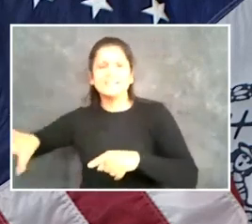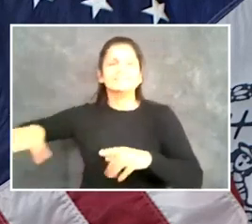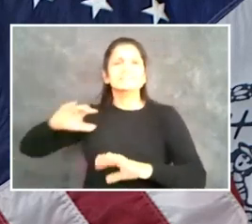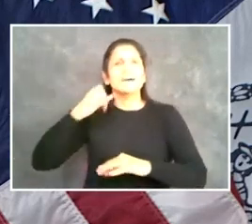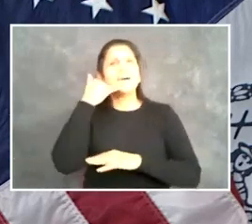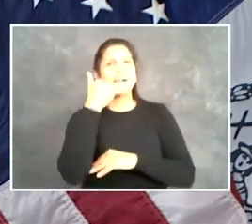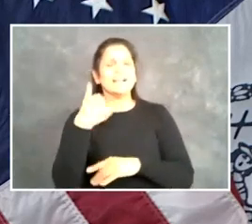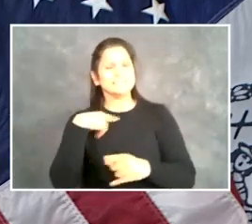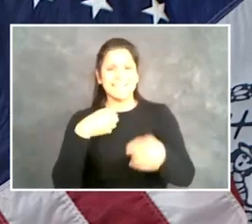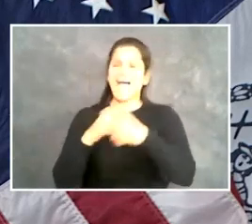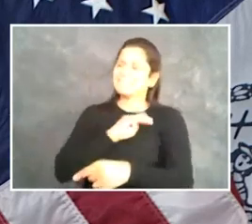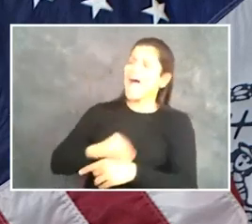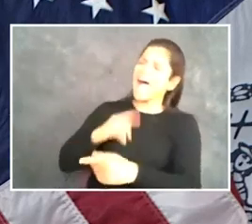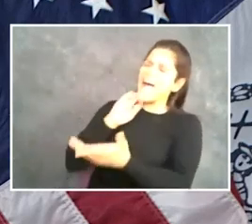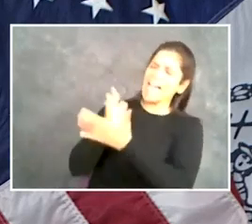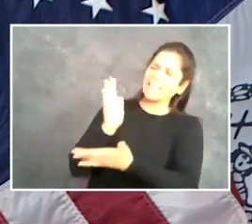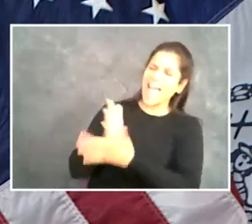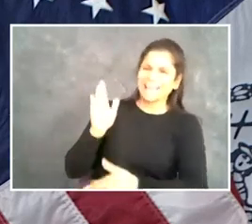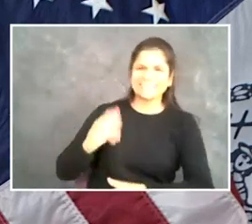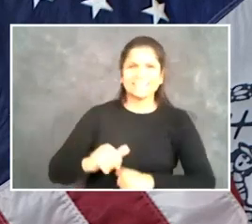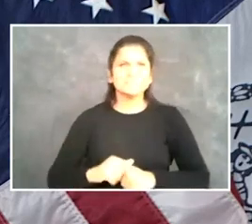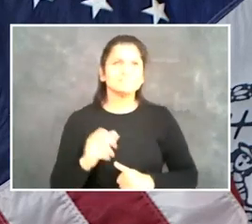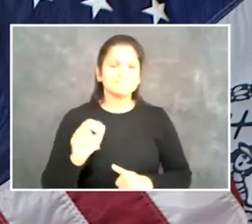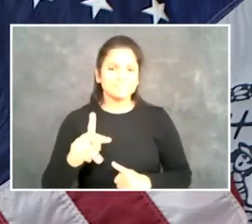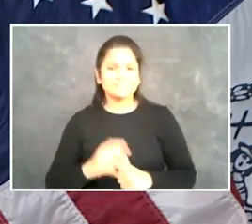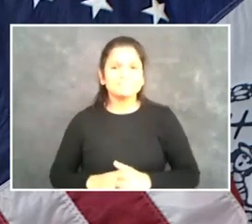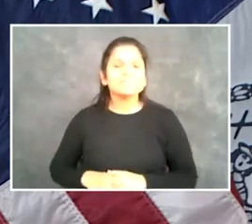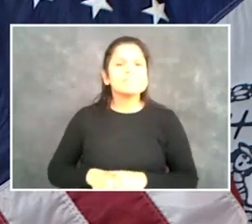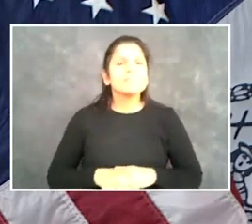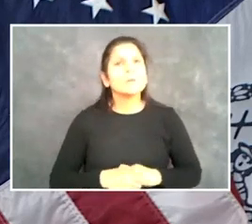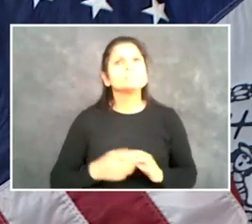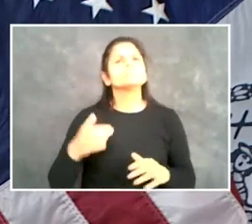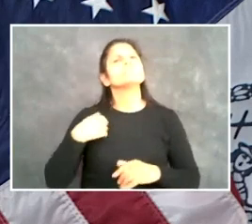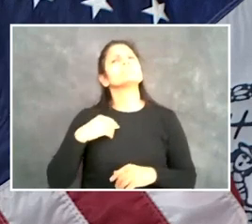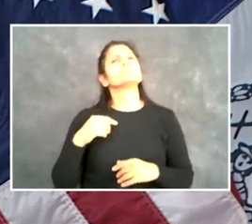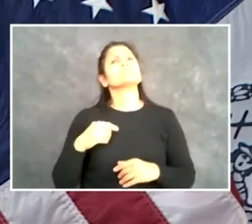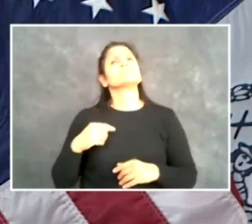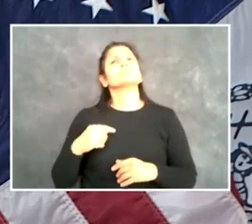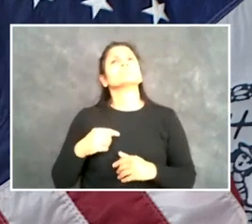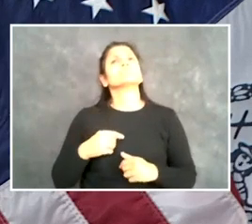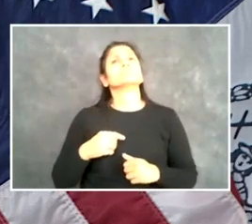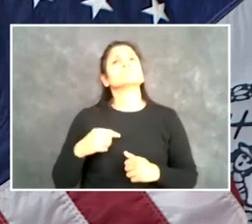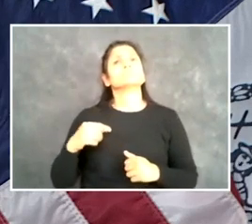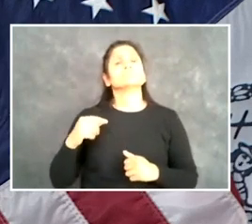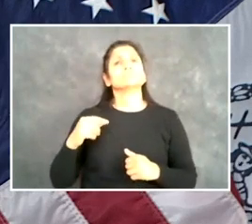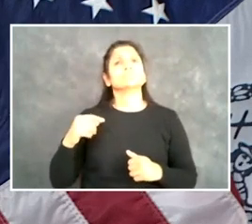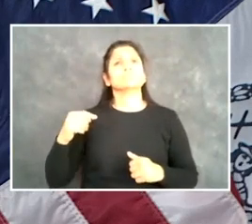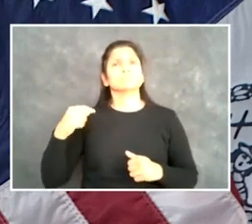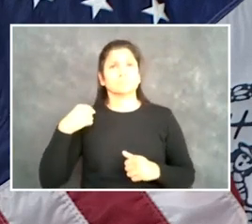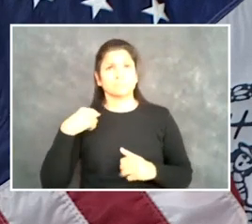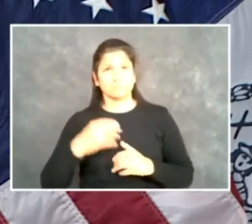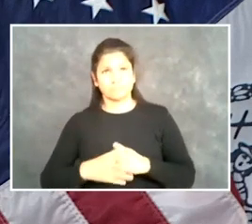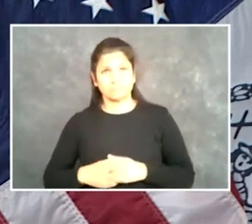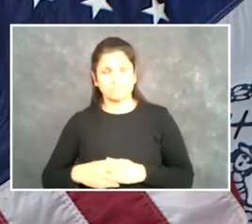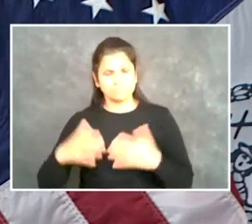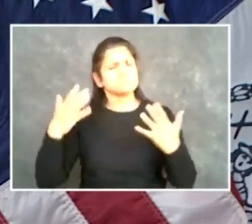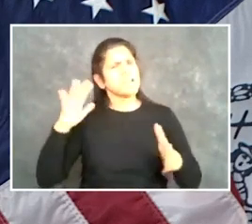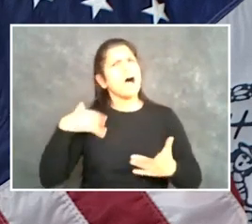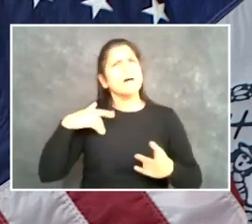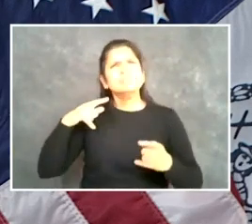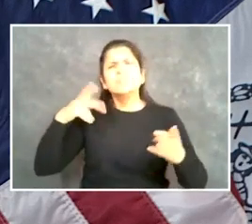DAUGHTER AT SCHOOL.